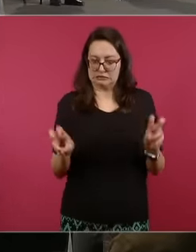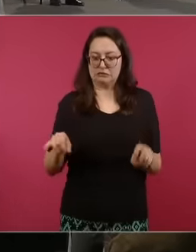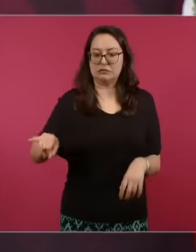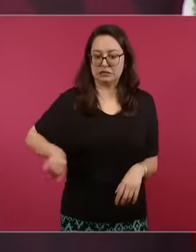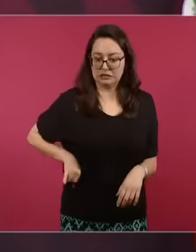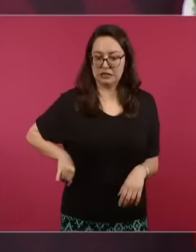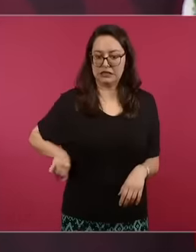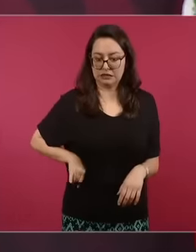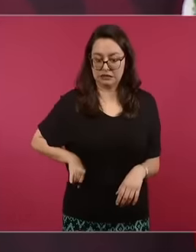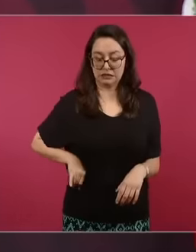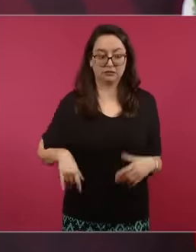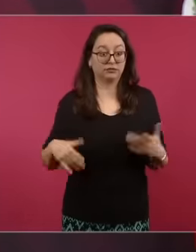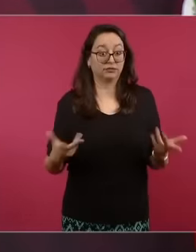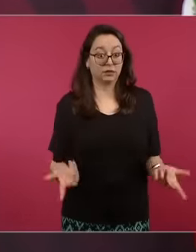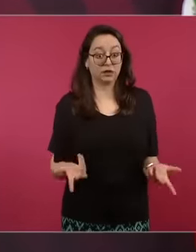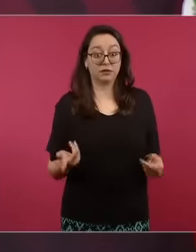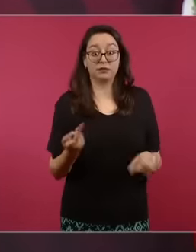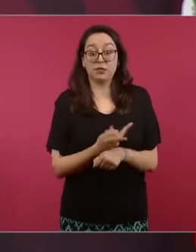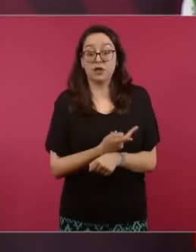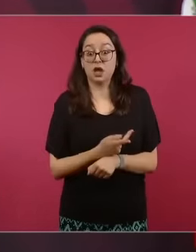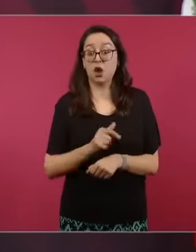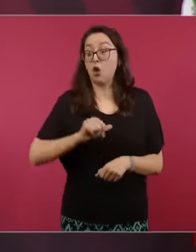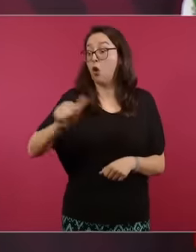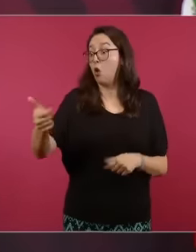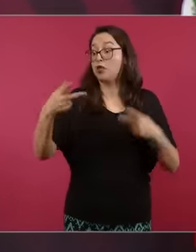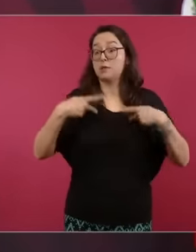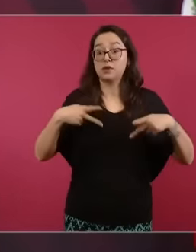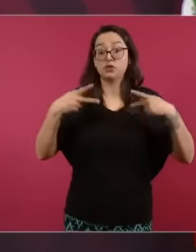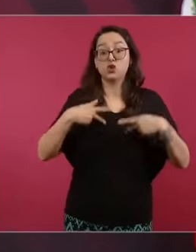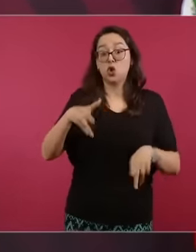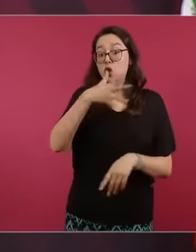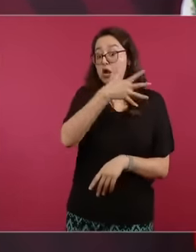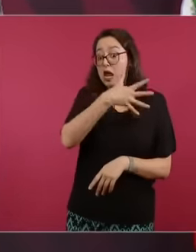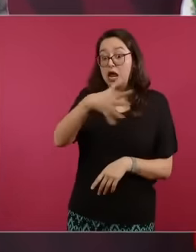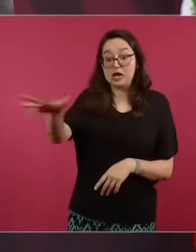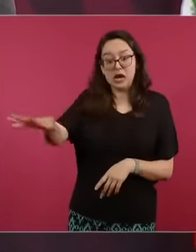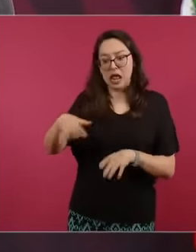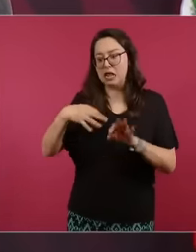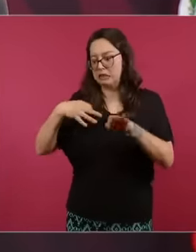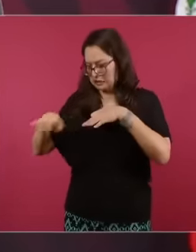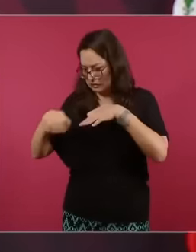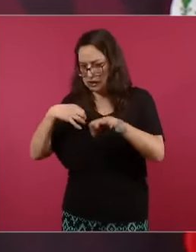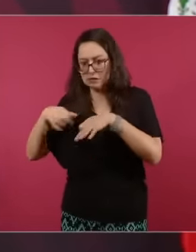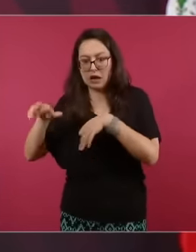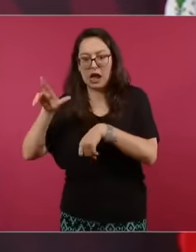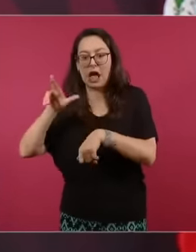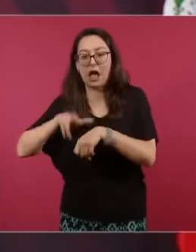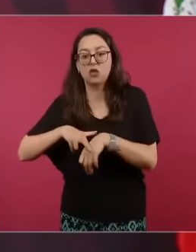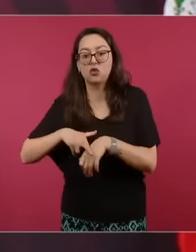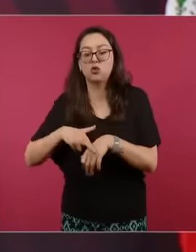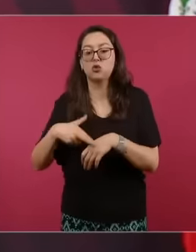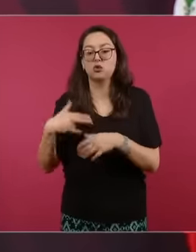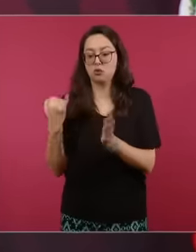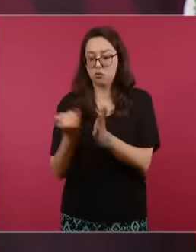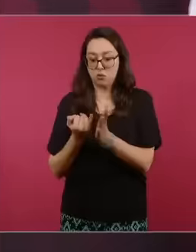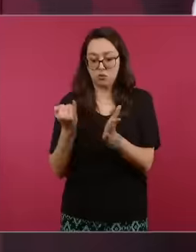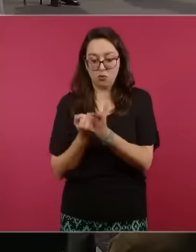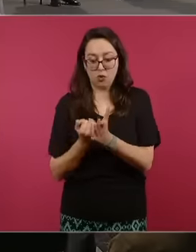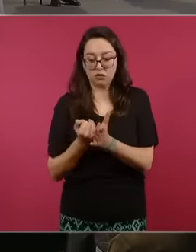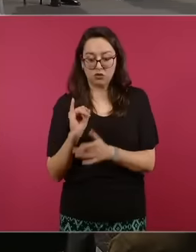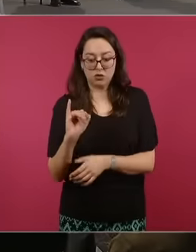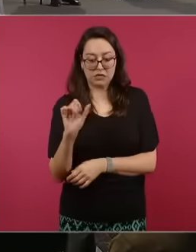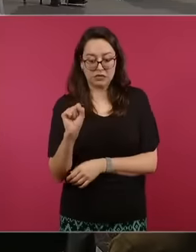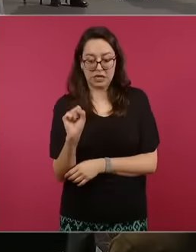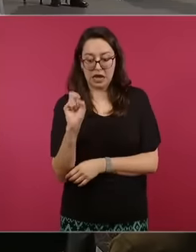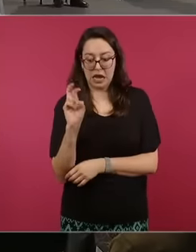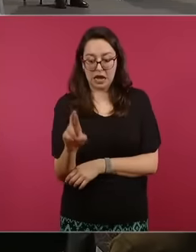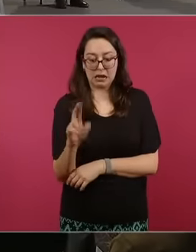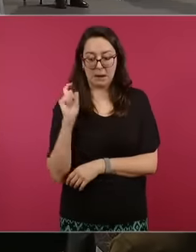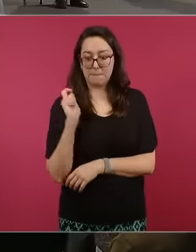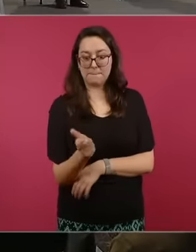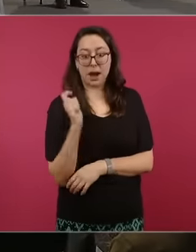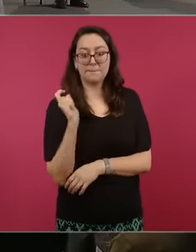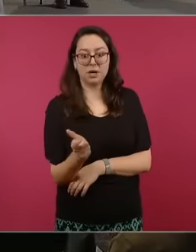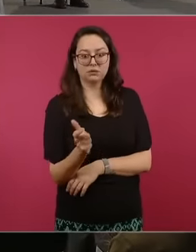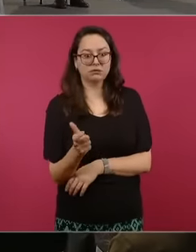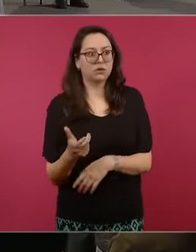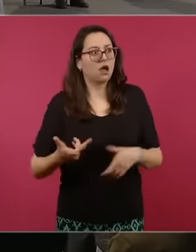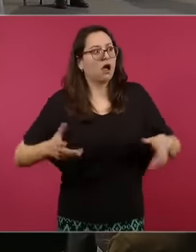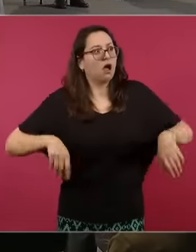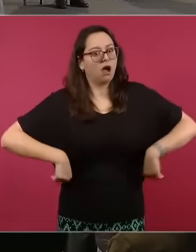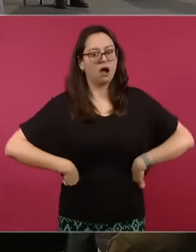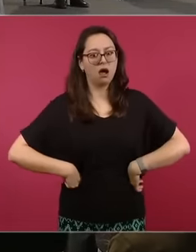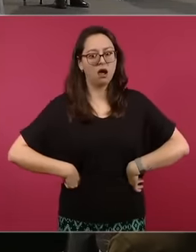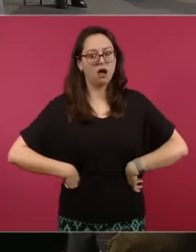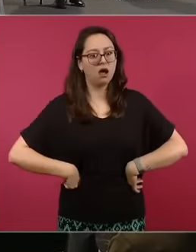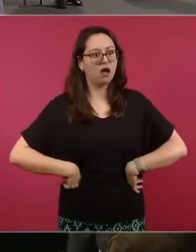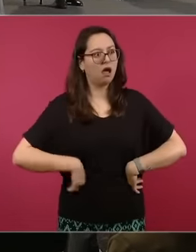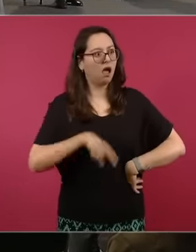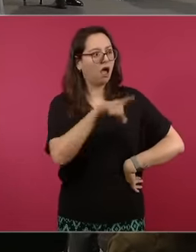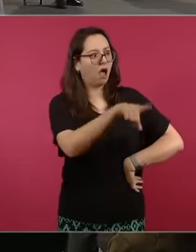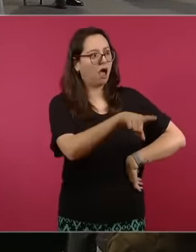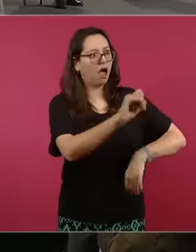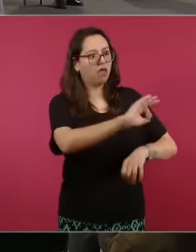taxpayer, one who has to pay income taxes, well, I don't care.